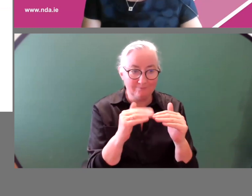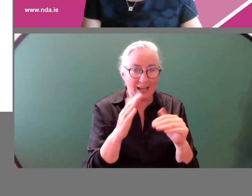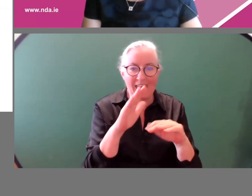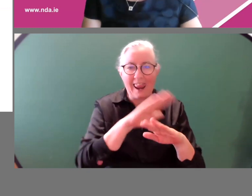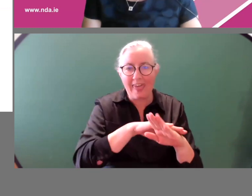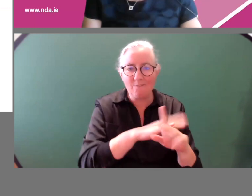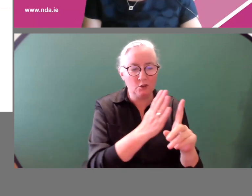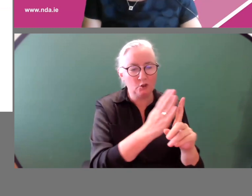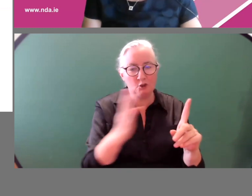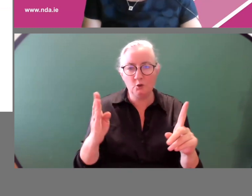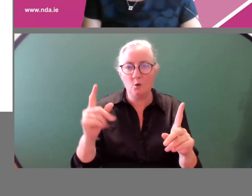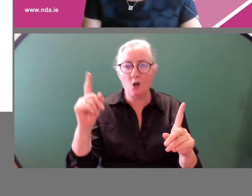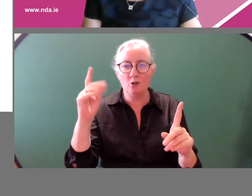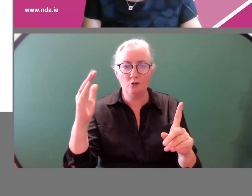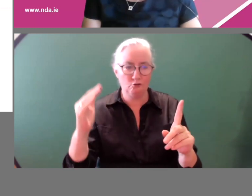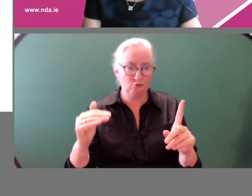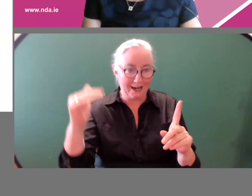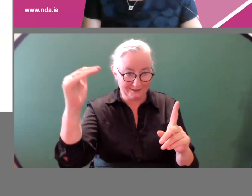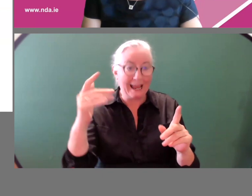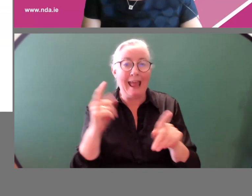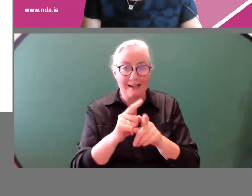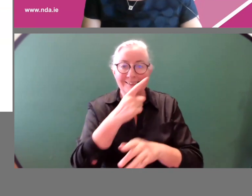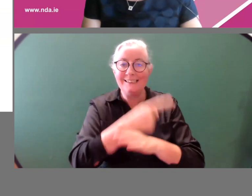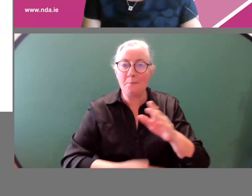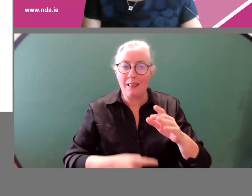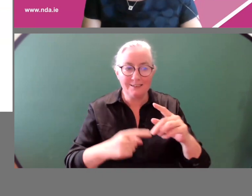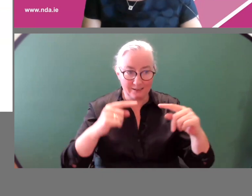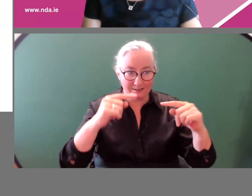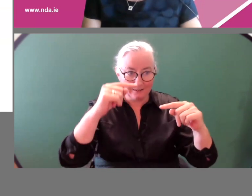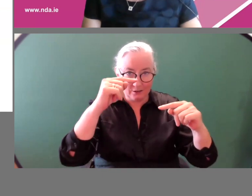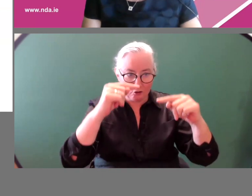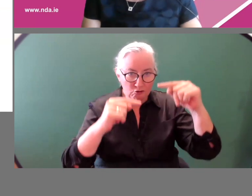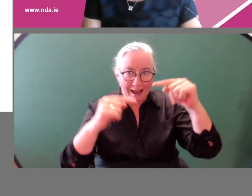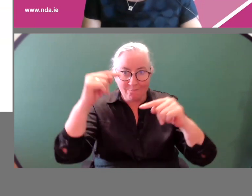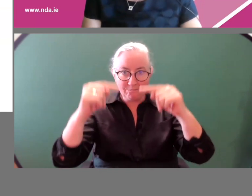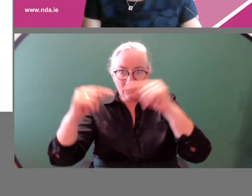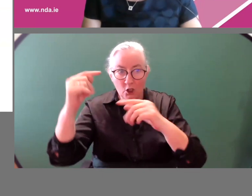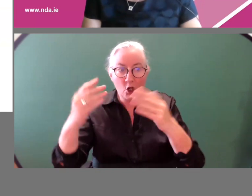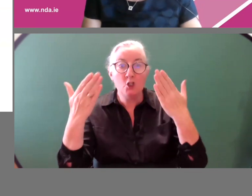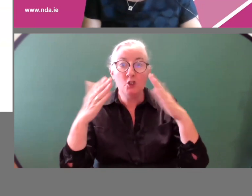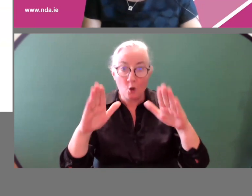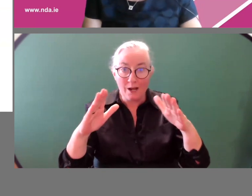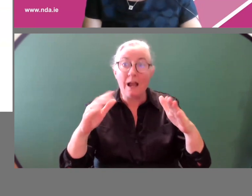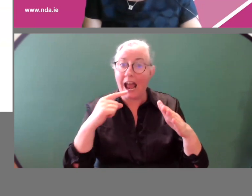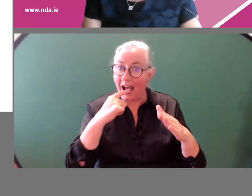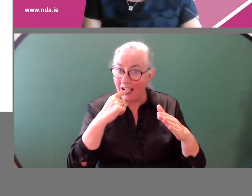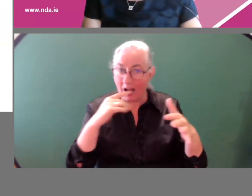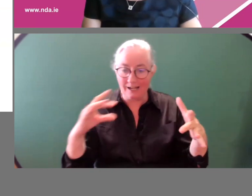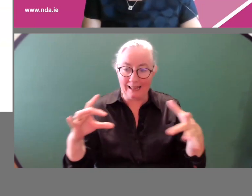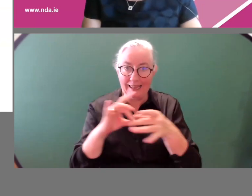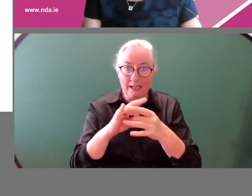Y axis is the prevalence of disability and the graph shows there is a significant increase in